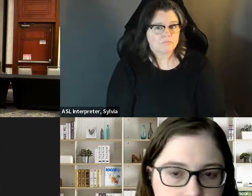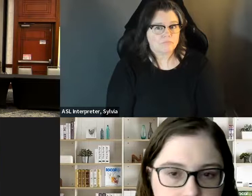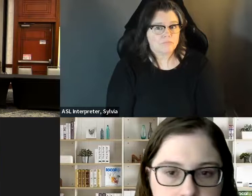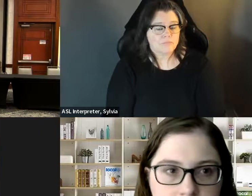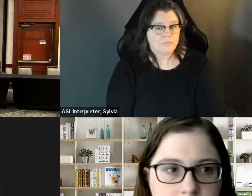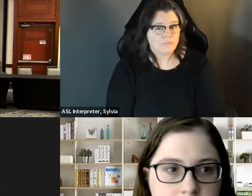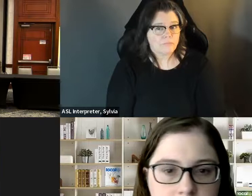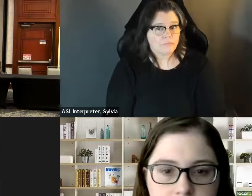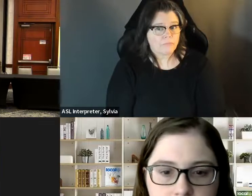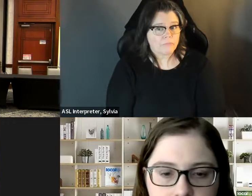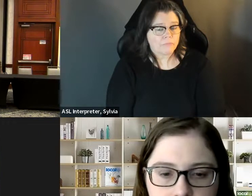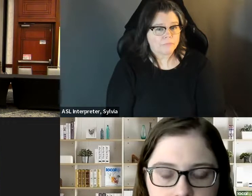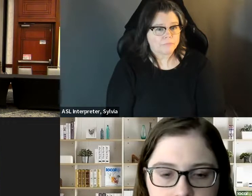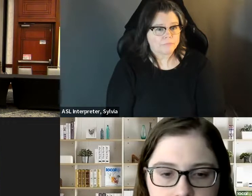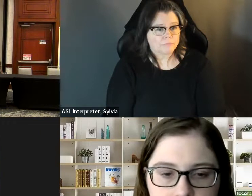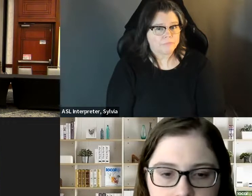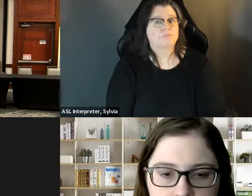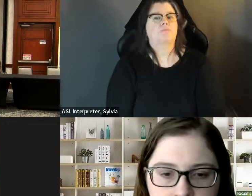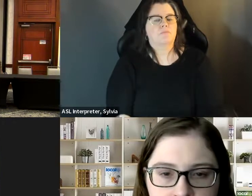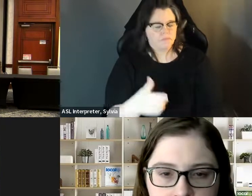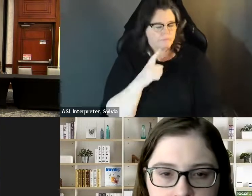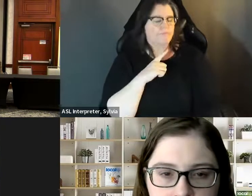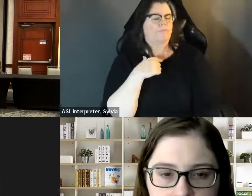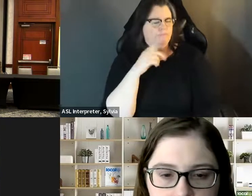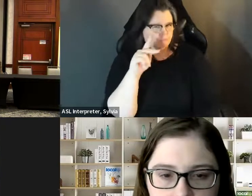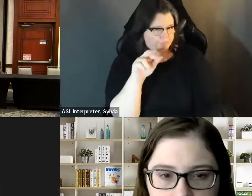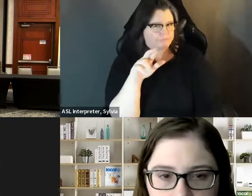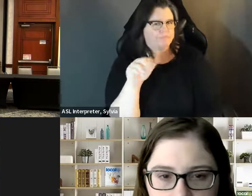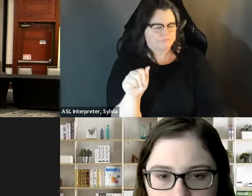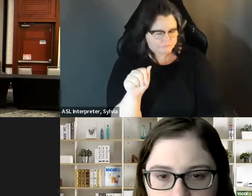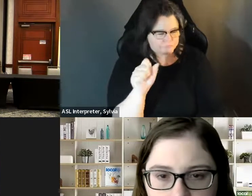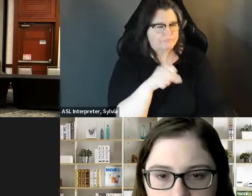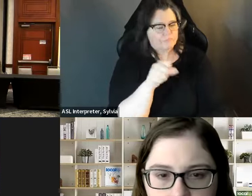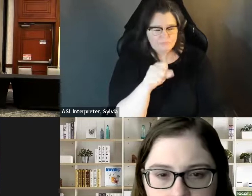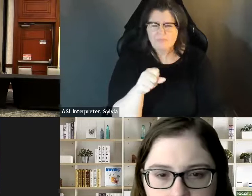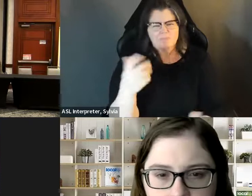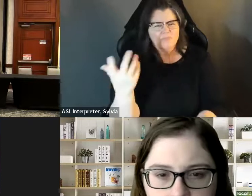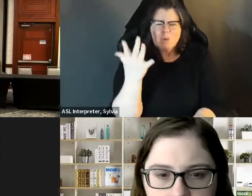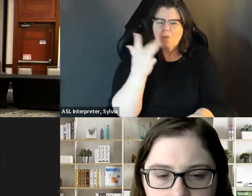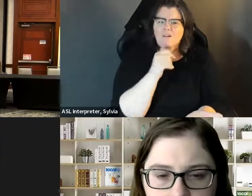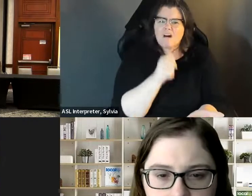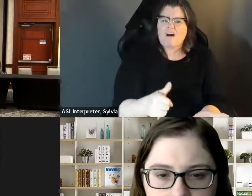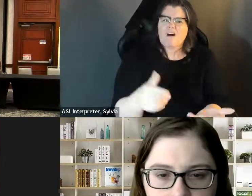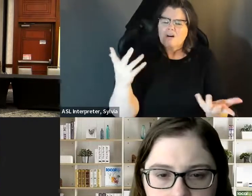Thank you for that advice. elected office and we can kind of shift the This is Kara. I I think I think sharing, sharing the stories as much as you can. culture around that. » This is Kara, I think